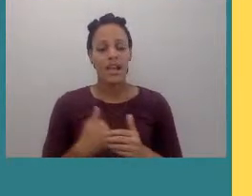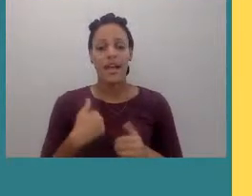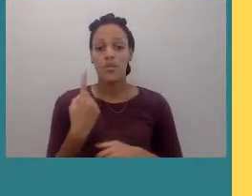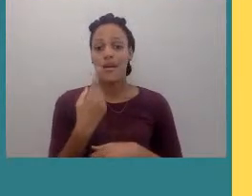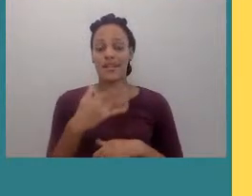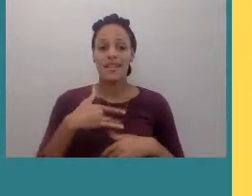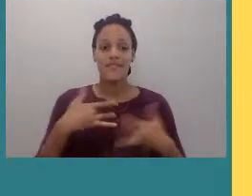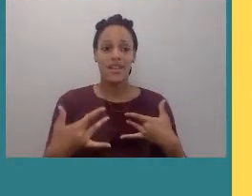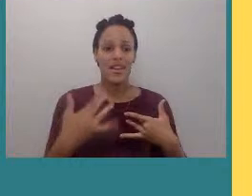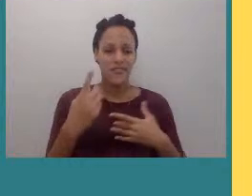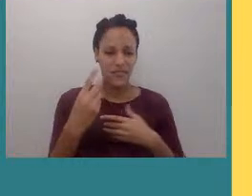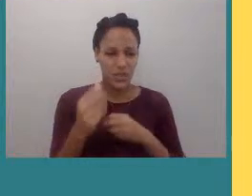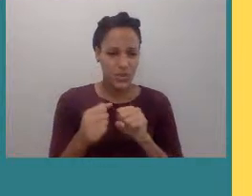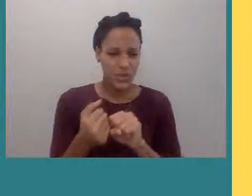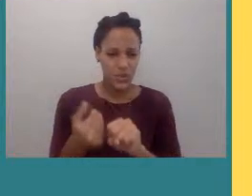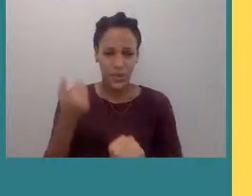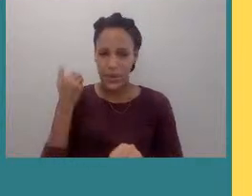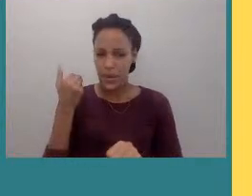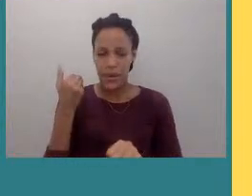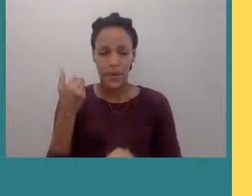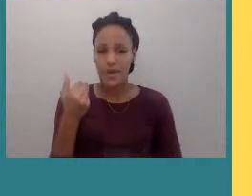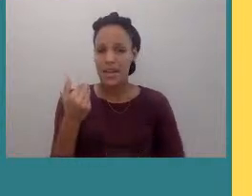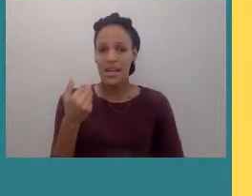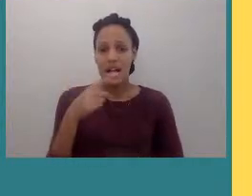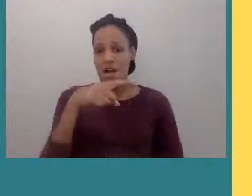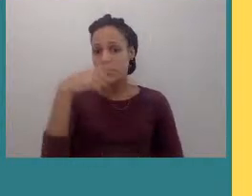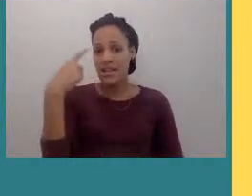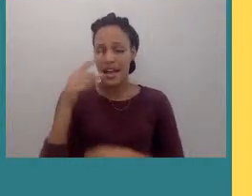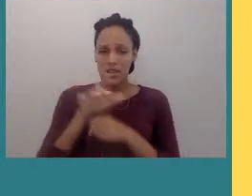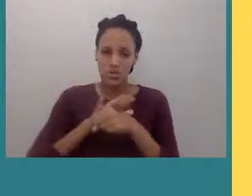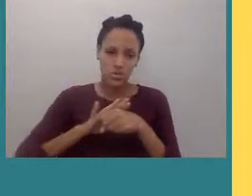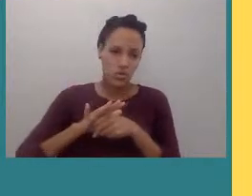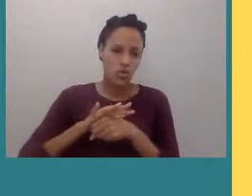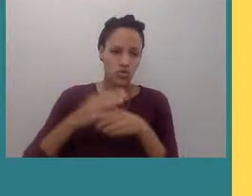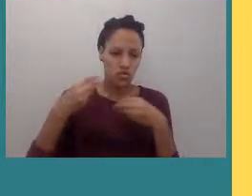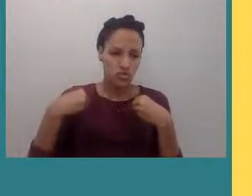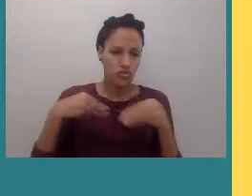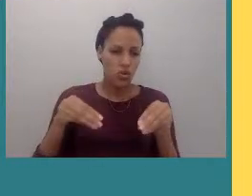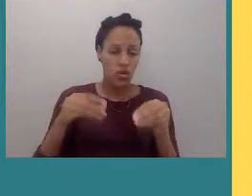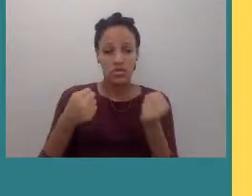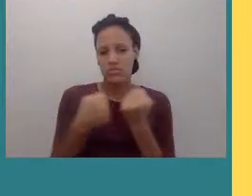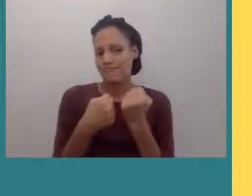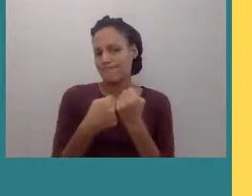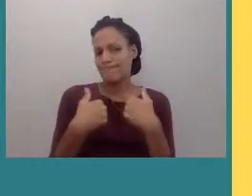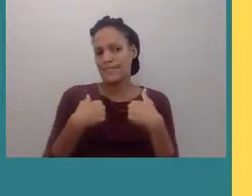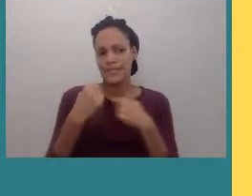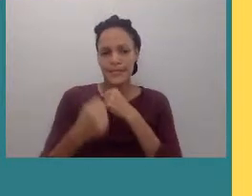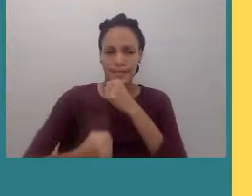will get a text right back. So the publisher ended up getting back to me so now I got $1000